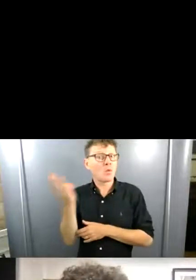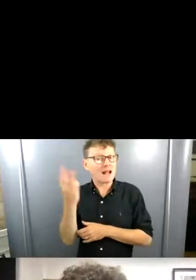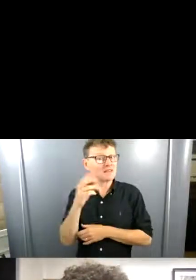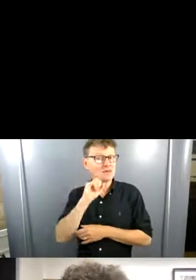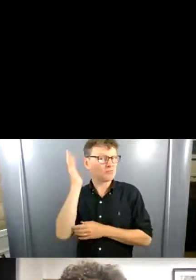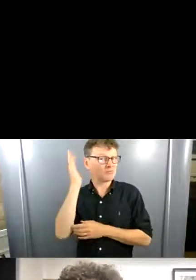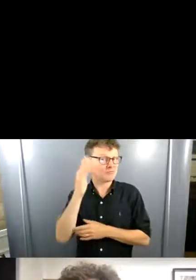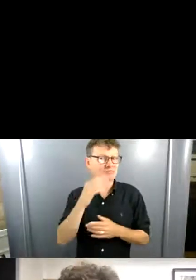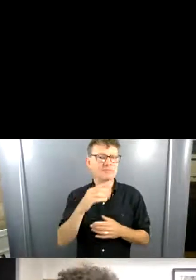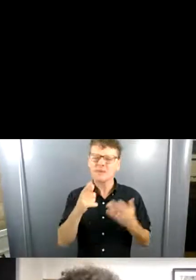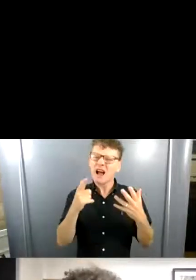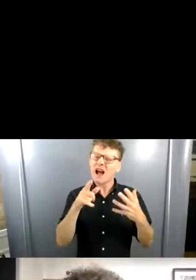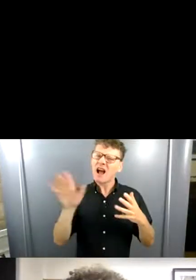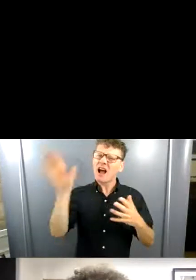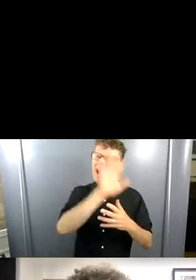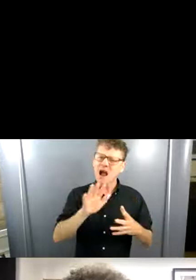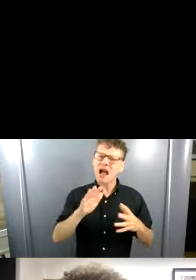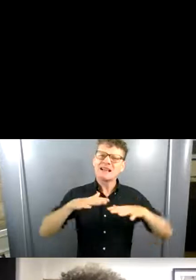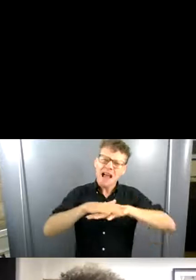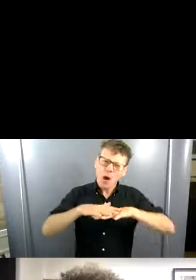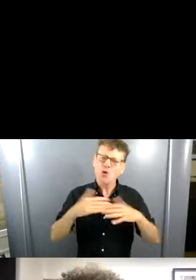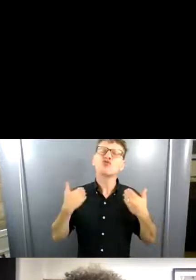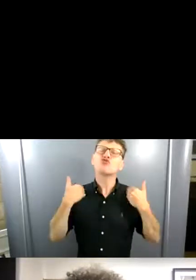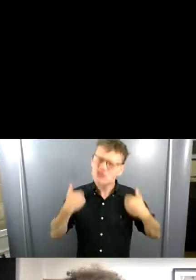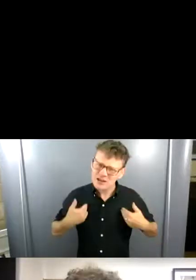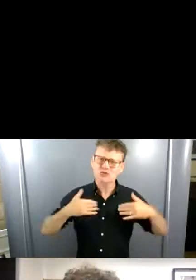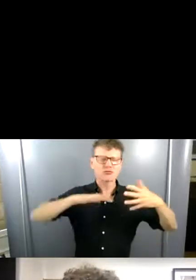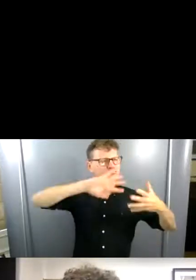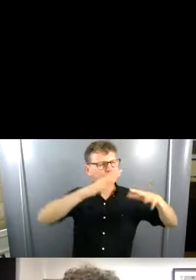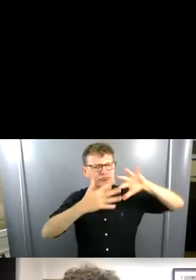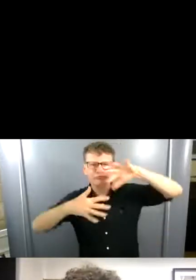that cover all these places and beyond right down to central Australia and even Melbourne